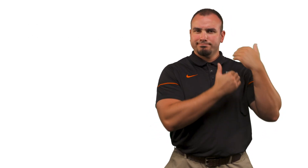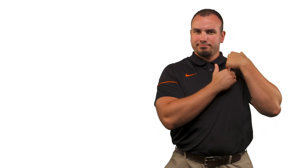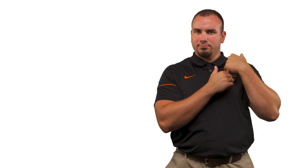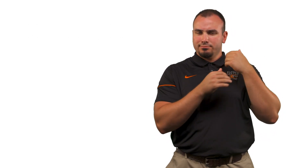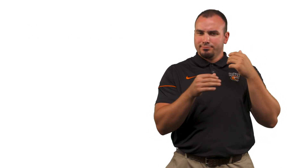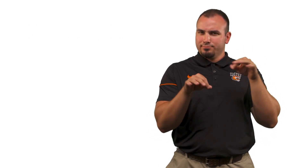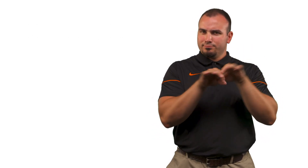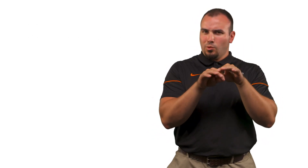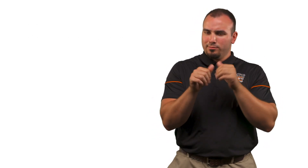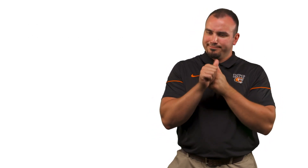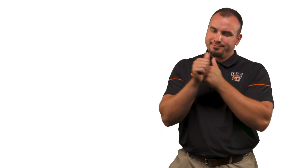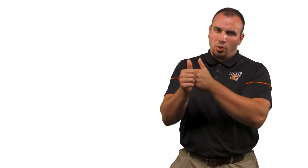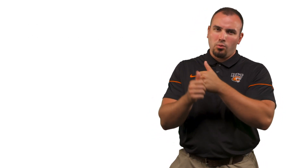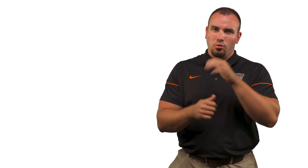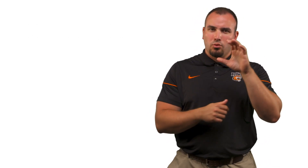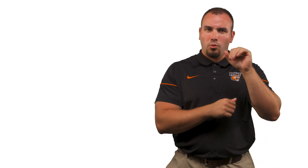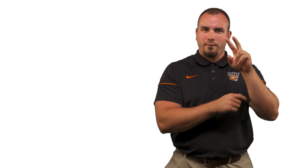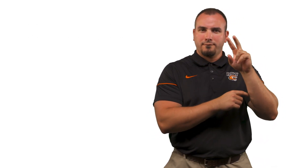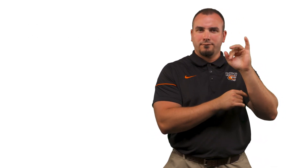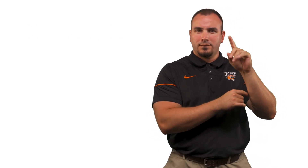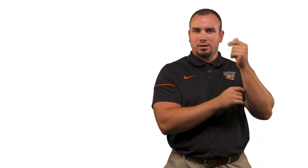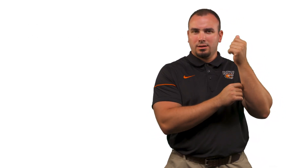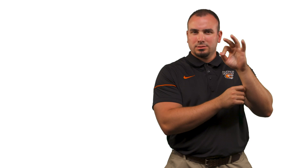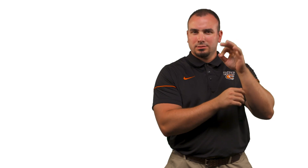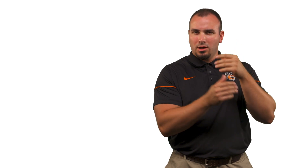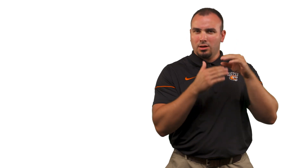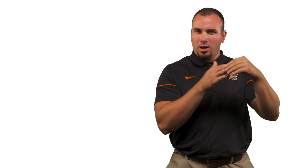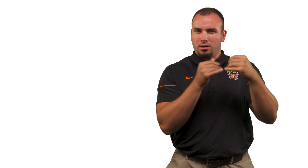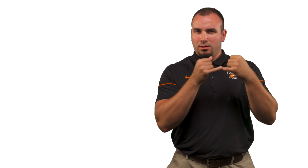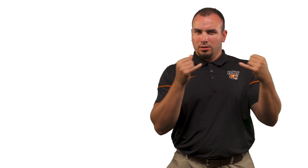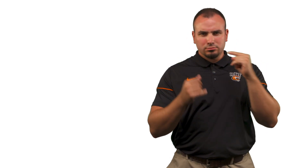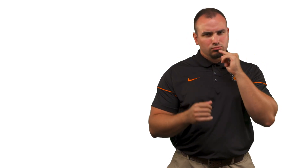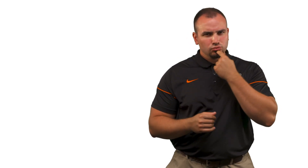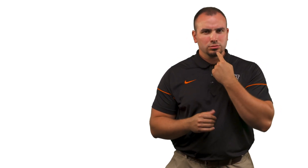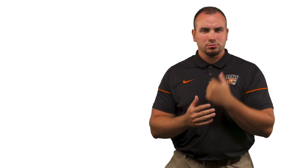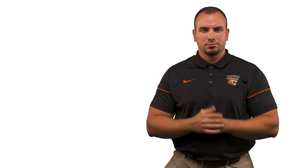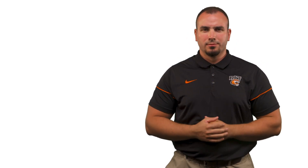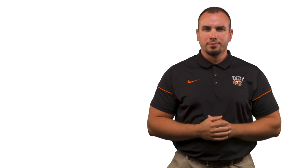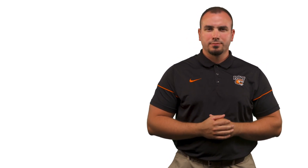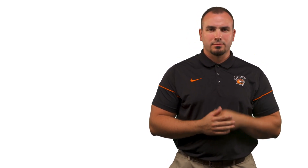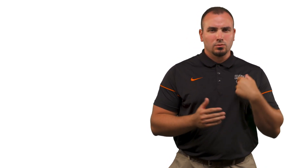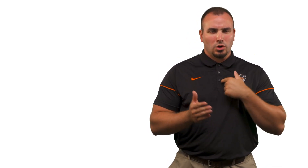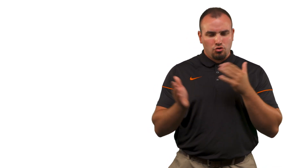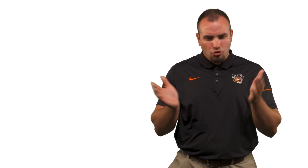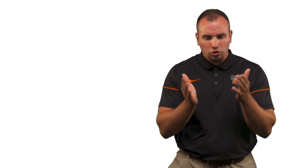RIT takes accountability for following the COVID- 19 guidance seriously.